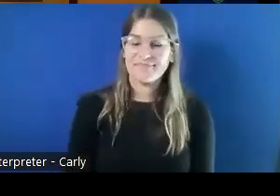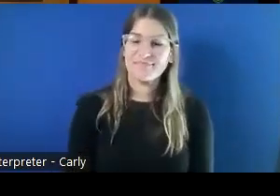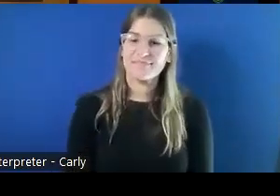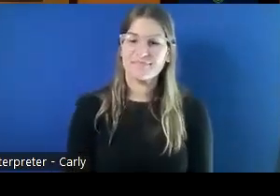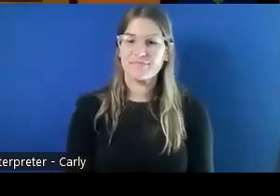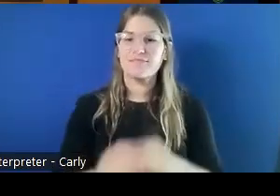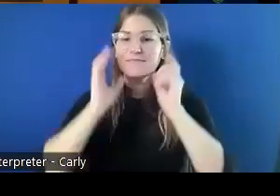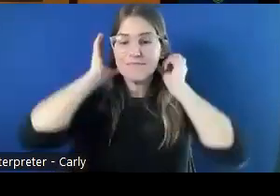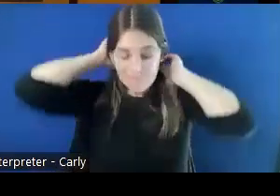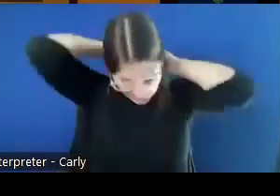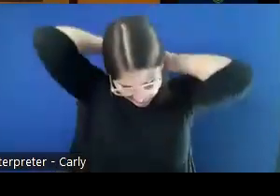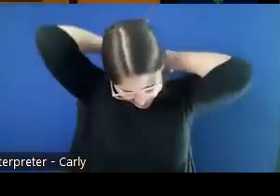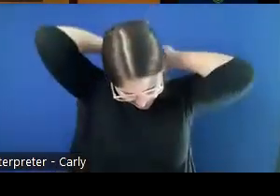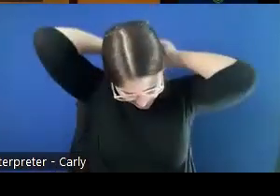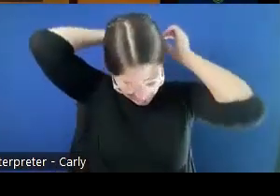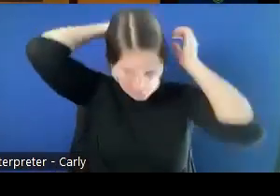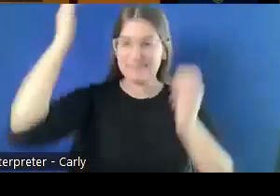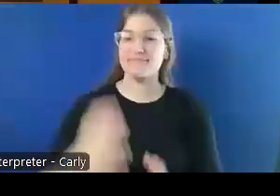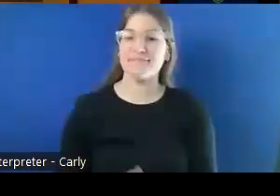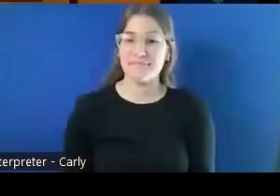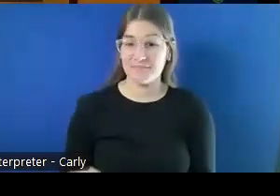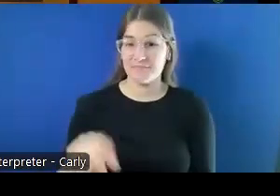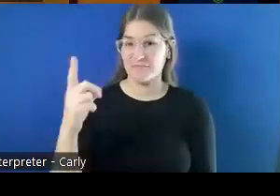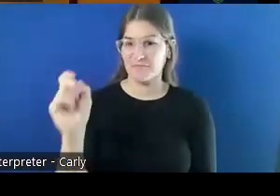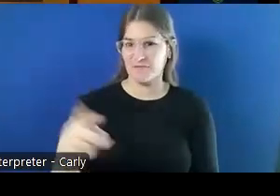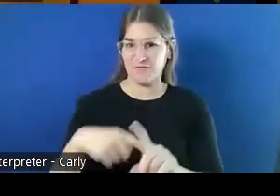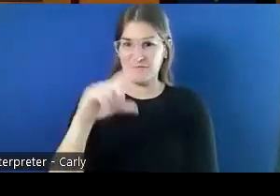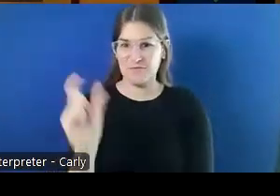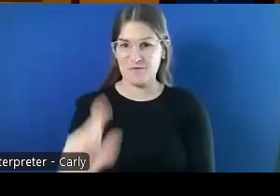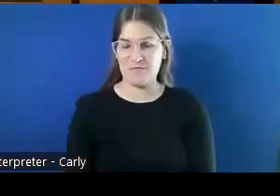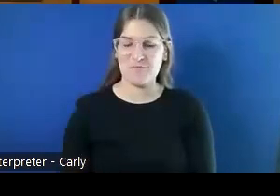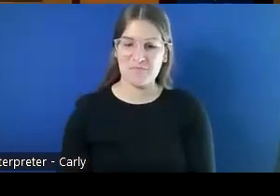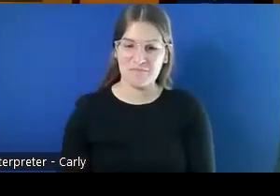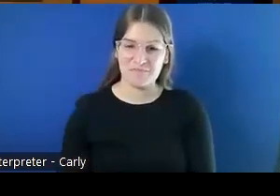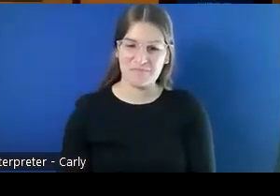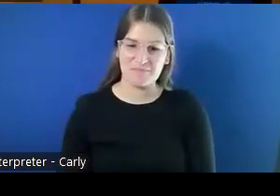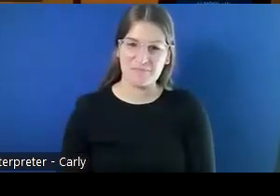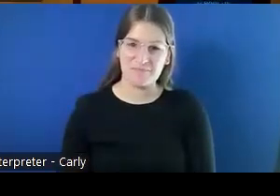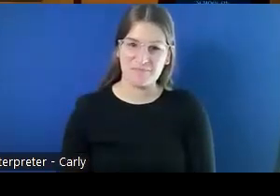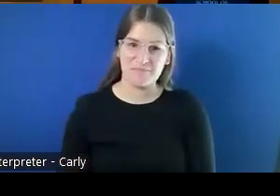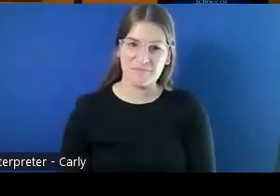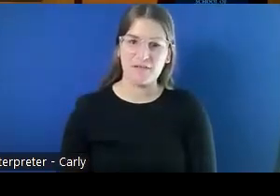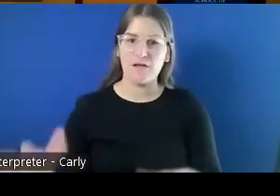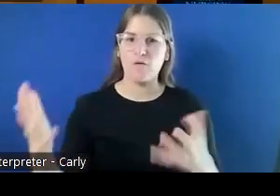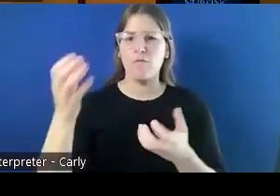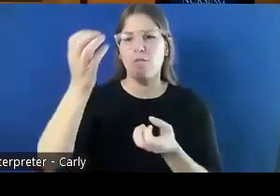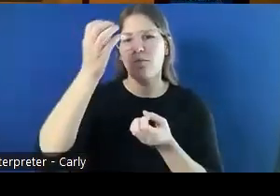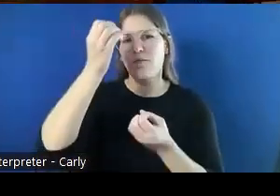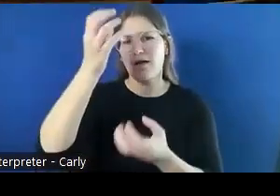question then from zoom and then you here um this question is what information do you gather about